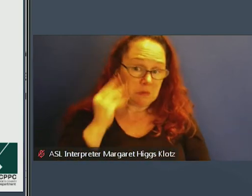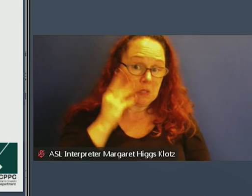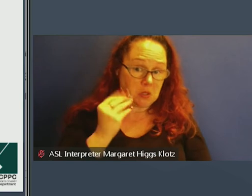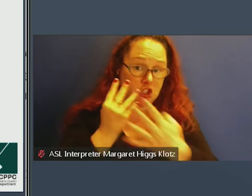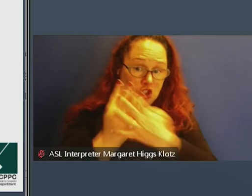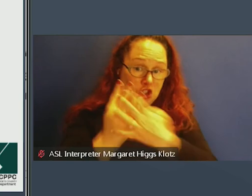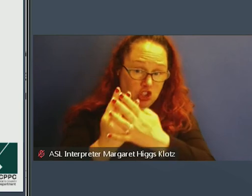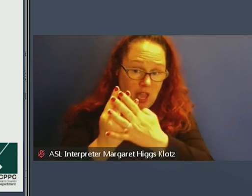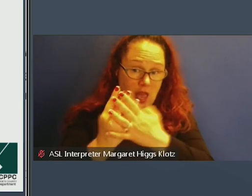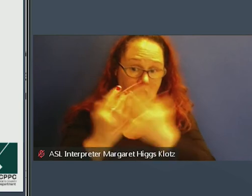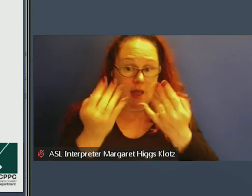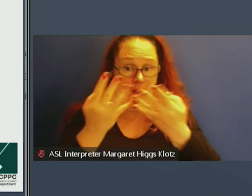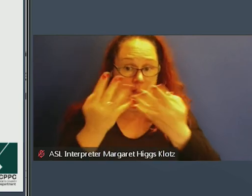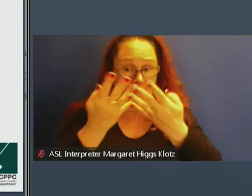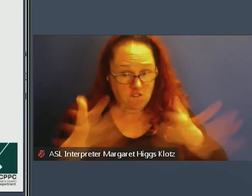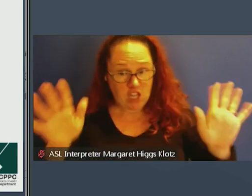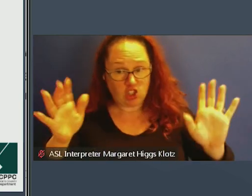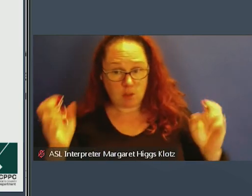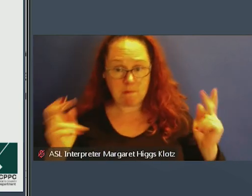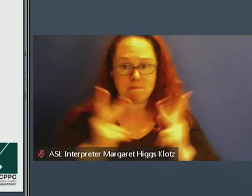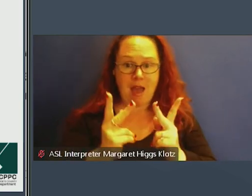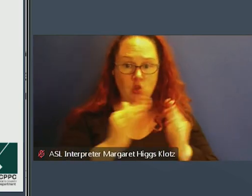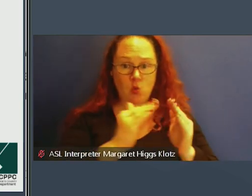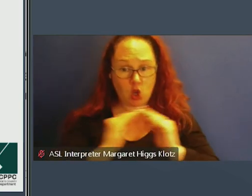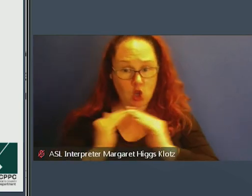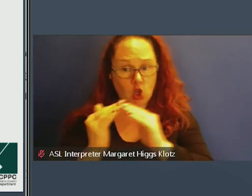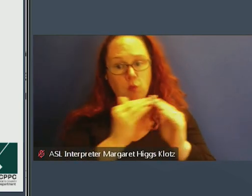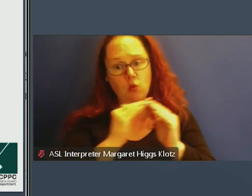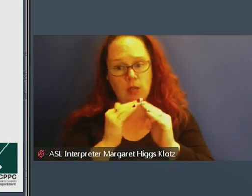looking for new opportunities to grow and, and to rehab,